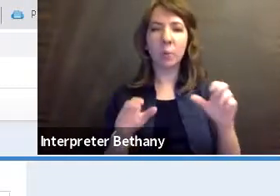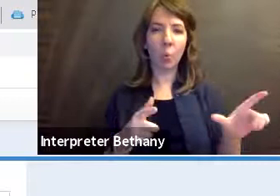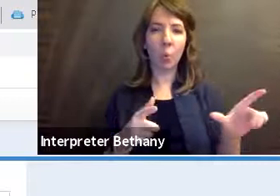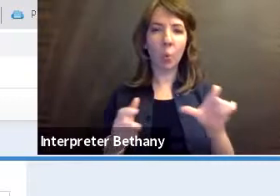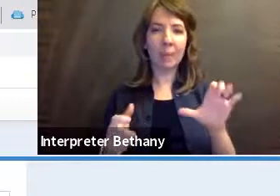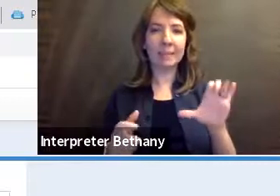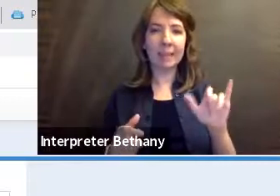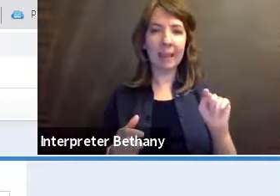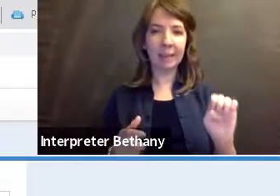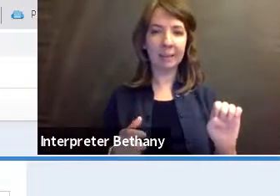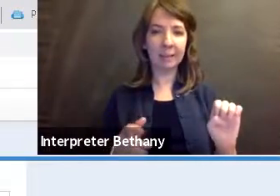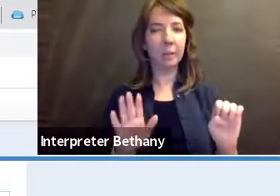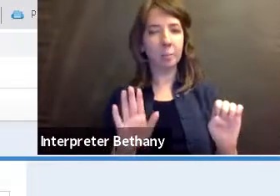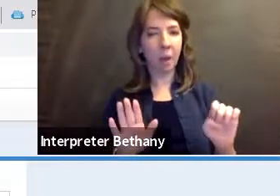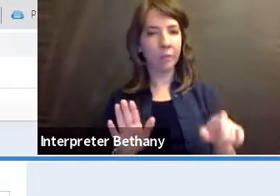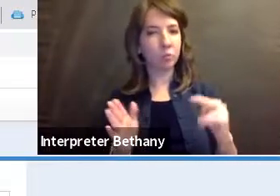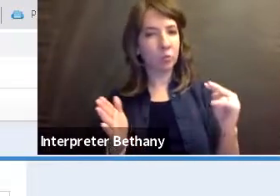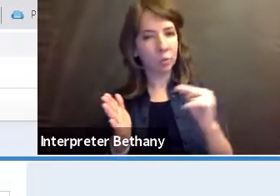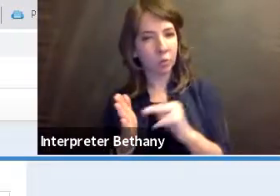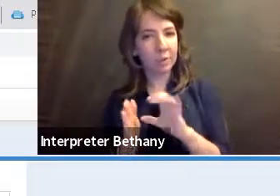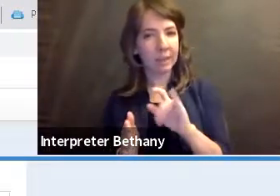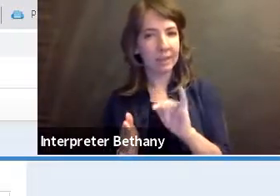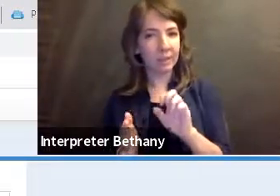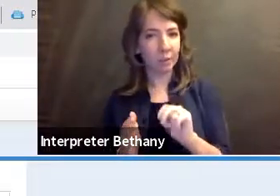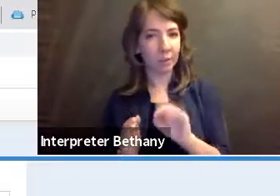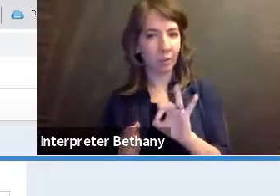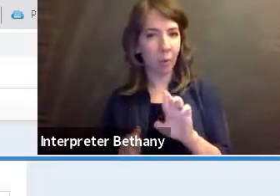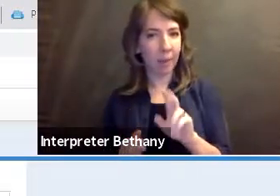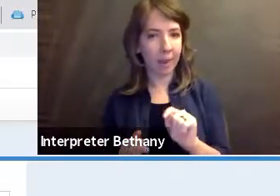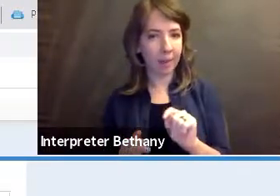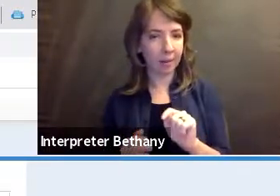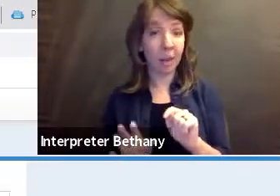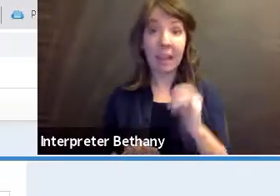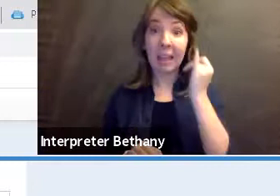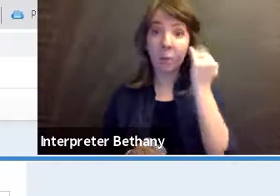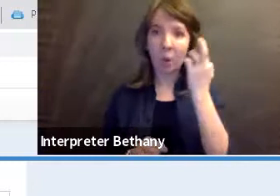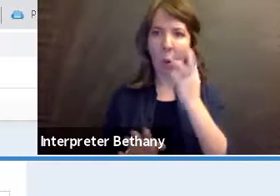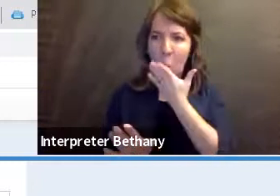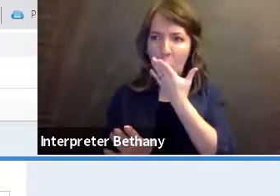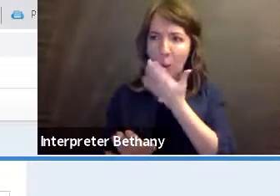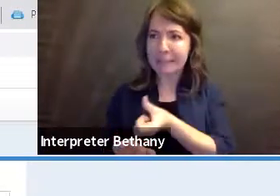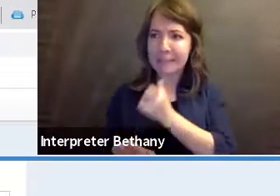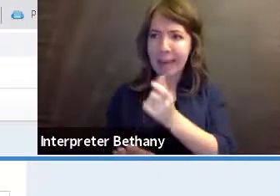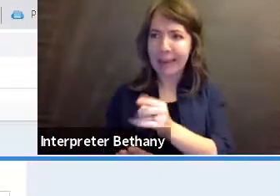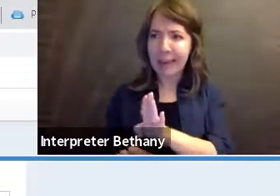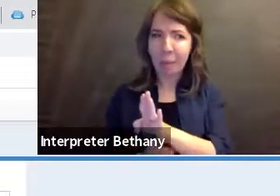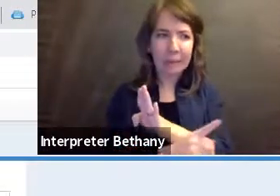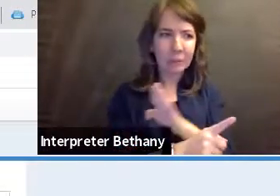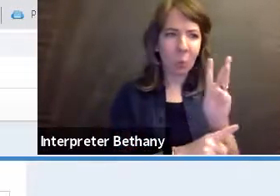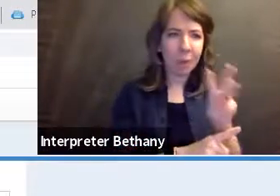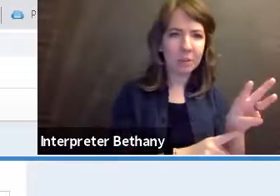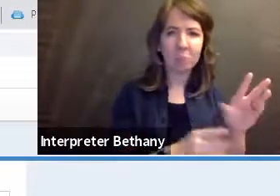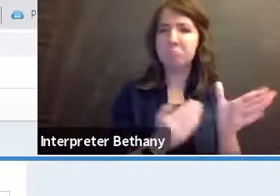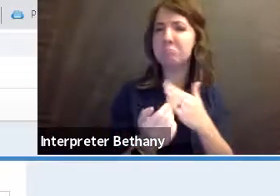Linda Kobashigawa: citation format. And if they realize, whoops, that wasn't a database. It was actually a website, they can easily change the source type and it asked them for